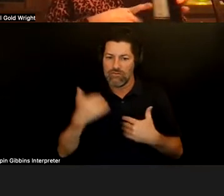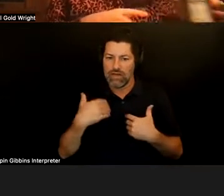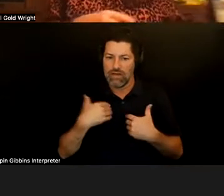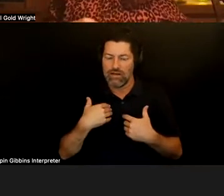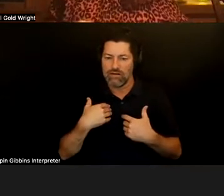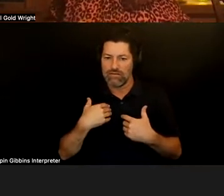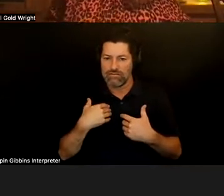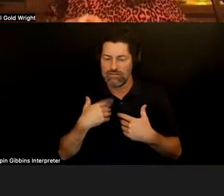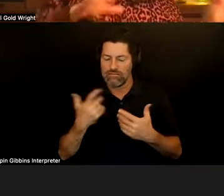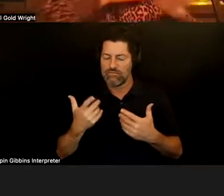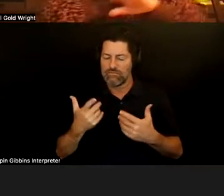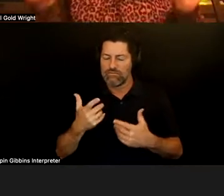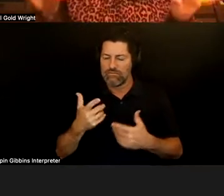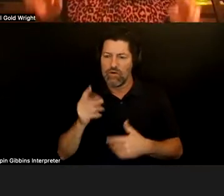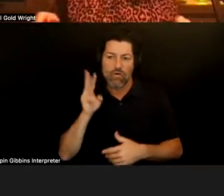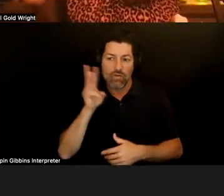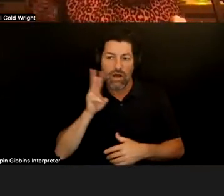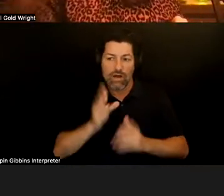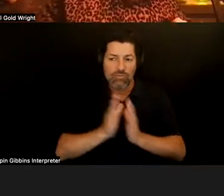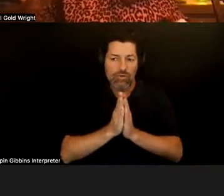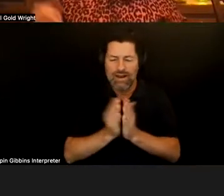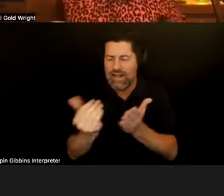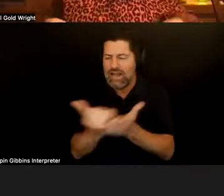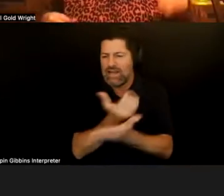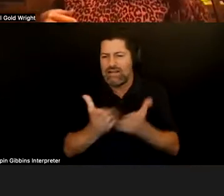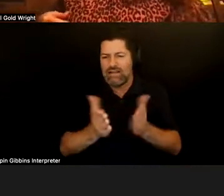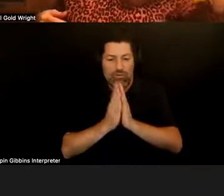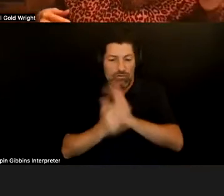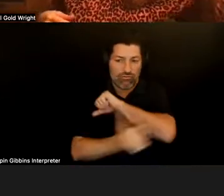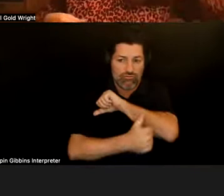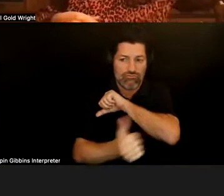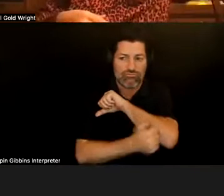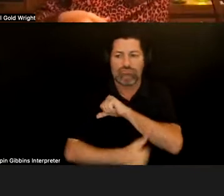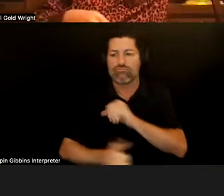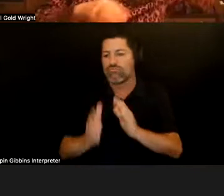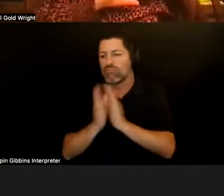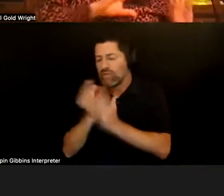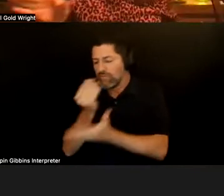over the wine a prayer over anything, a prayer over the Matza, a prayer over the moor, a